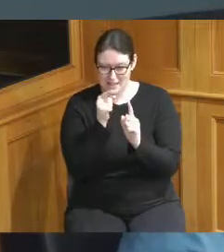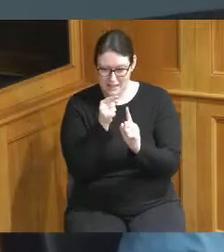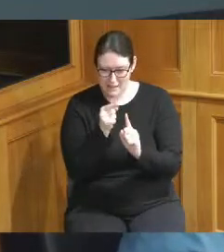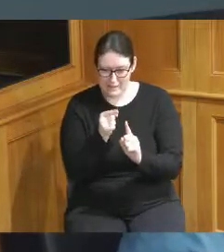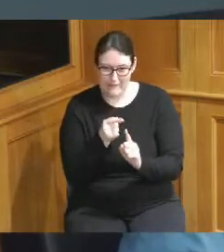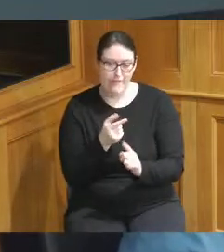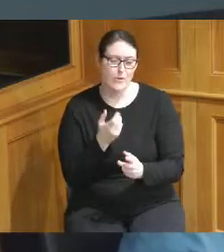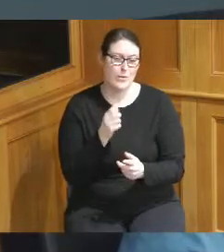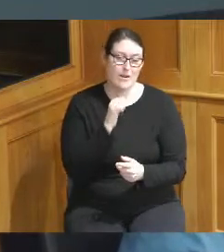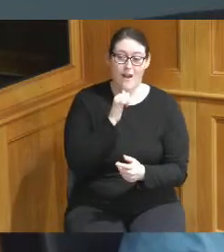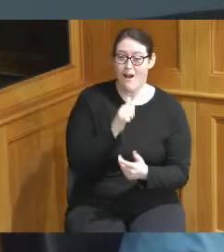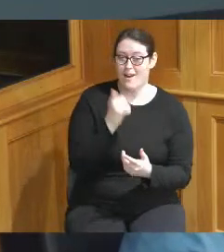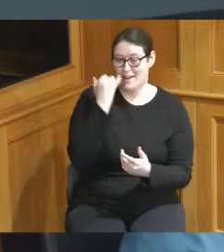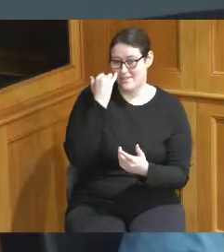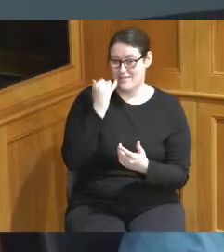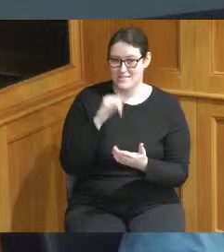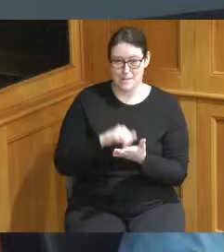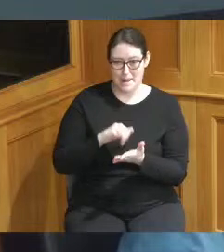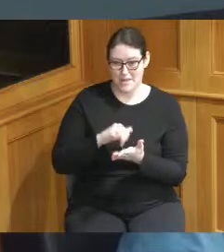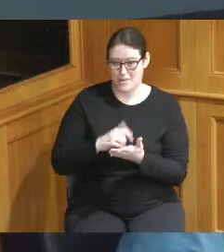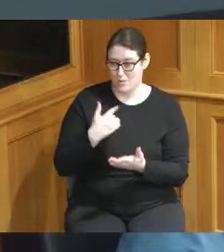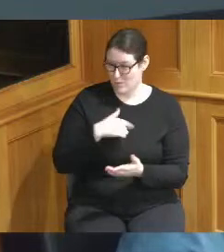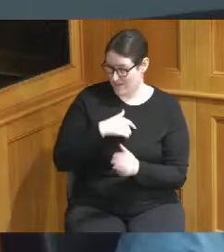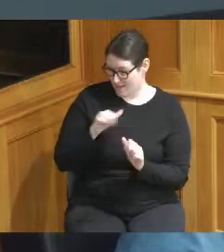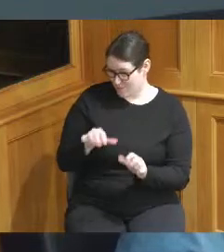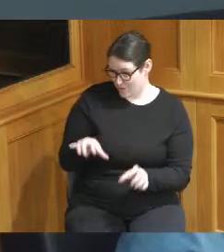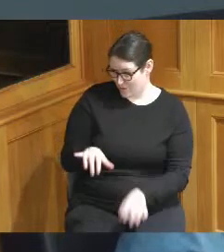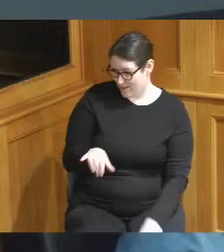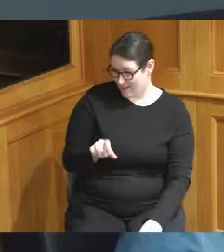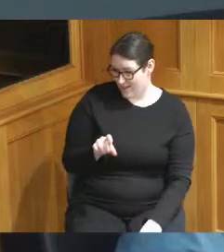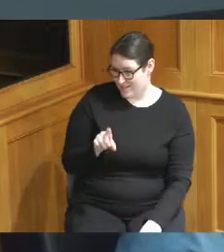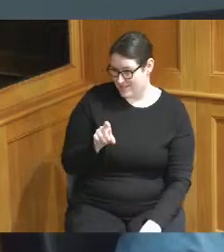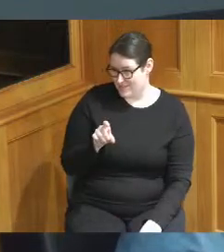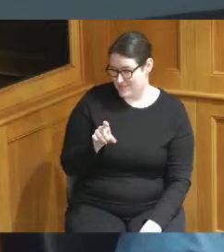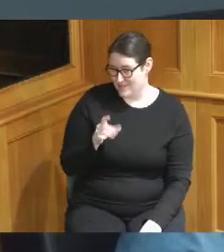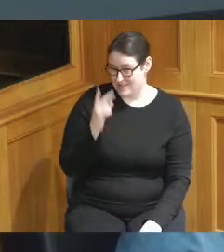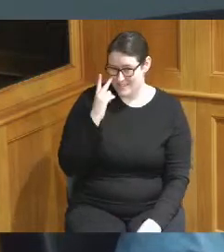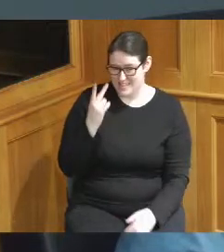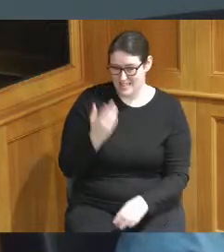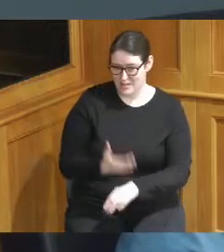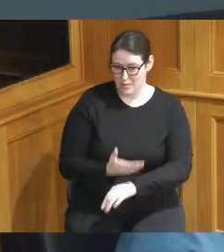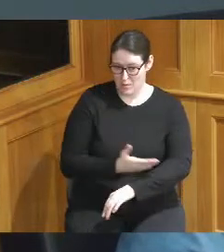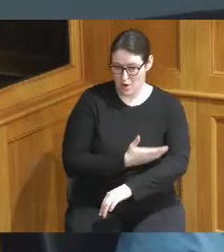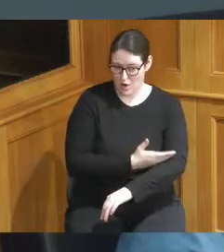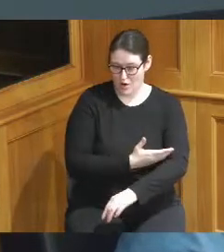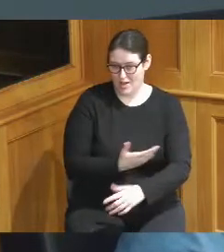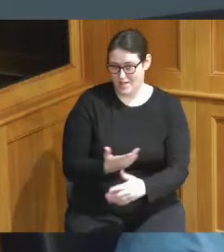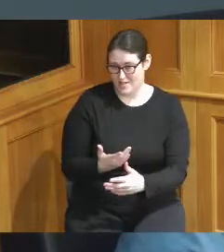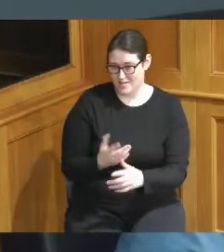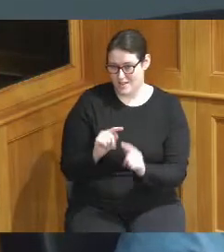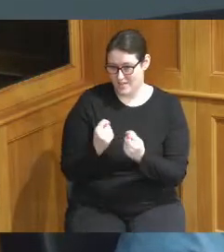to make it better and then you still only got one handicap entrance when I brought it up I think it